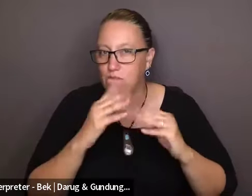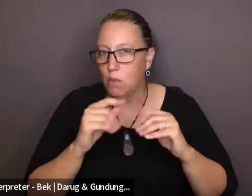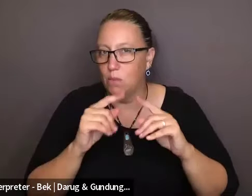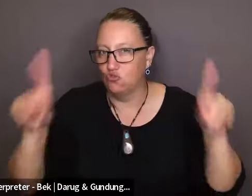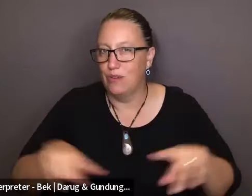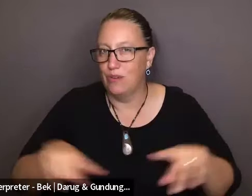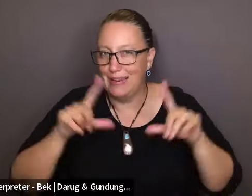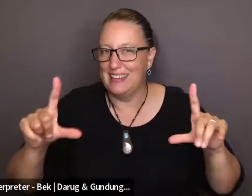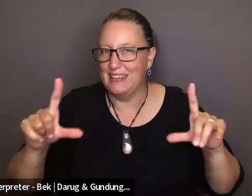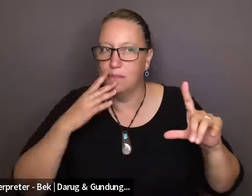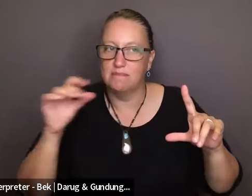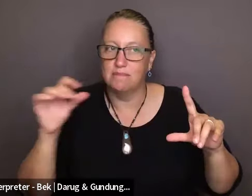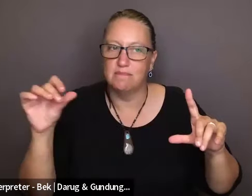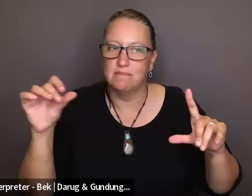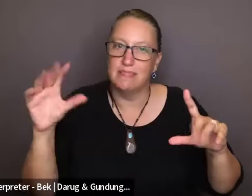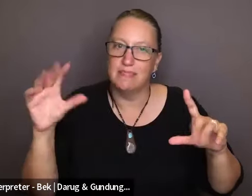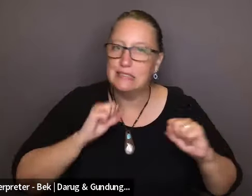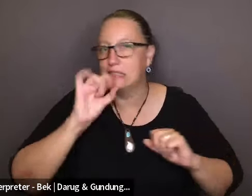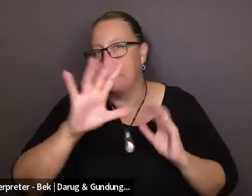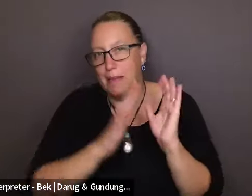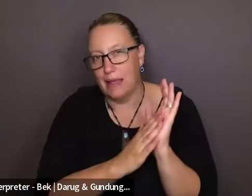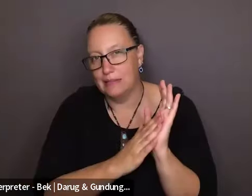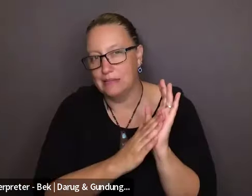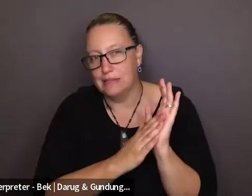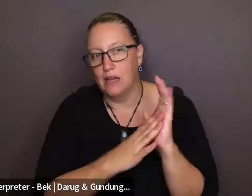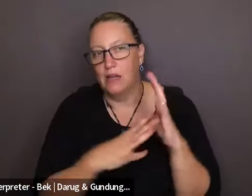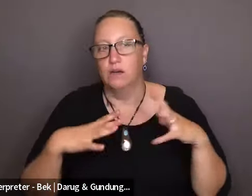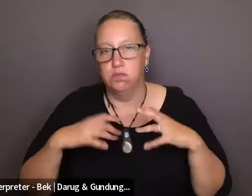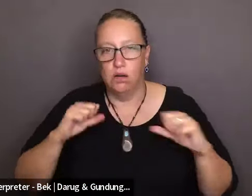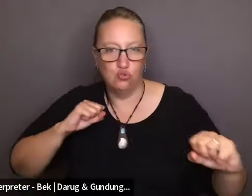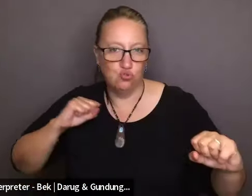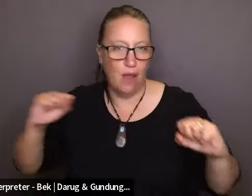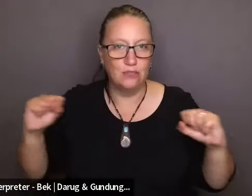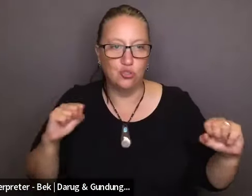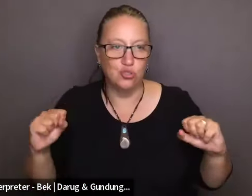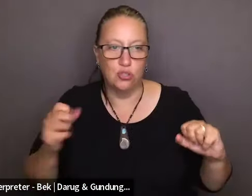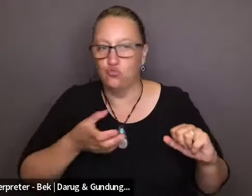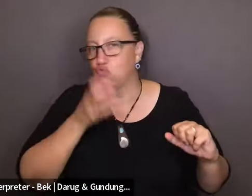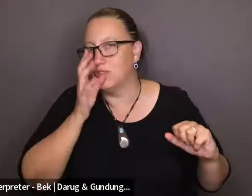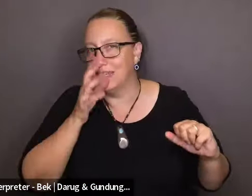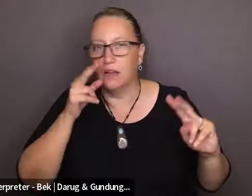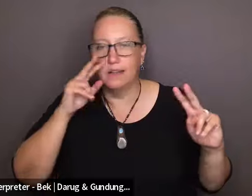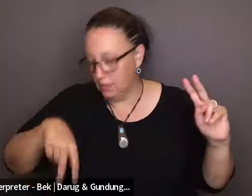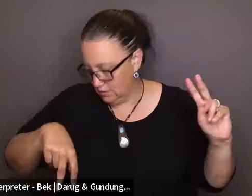we'll look at how these principles show up in practical project planning and budgetting. We're going to pause here for a short screen break. Please take about 10